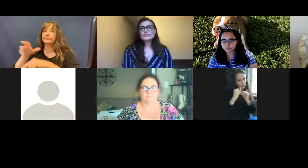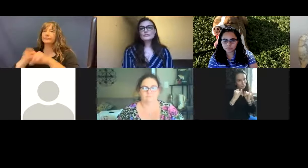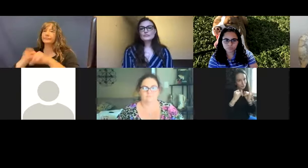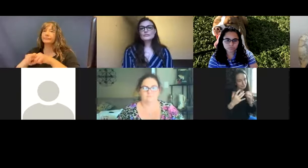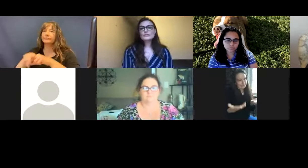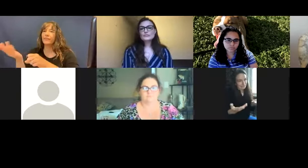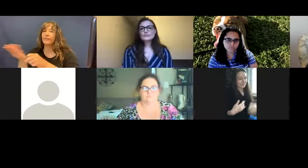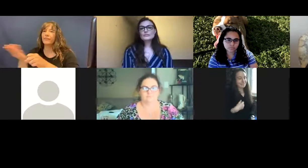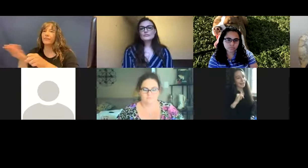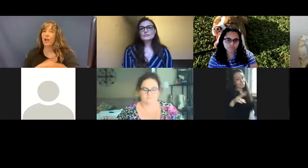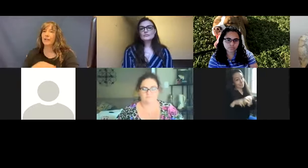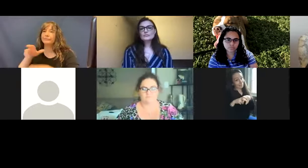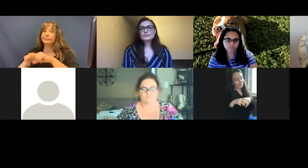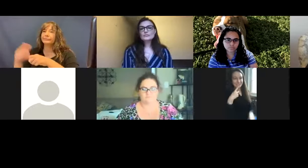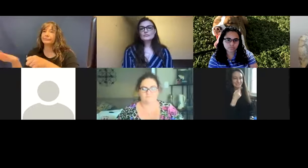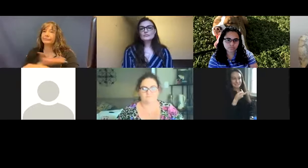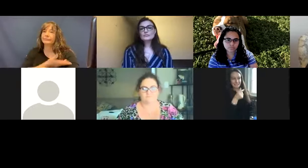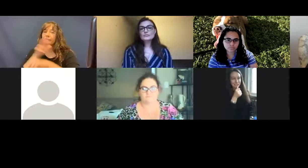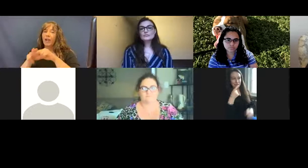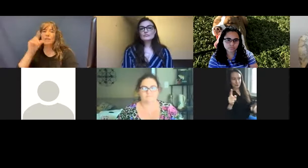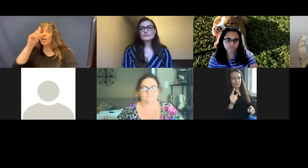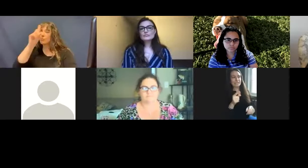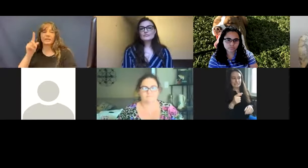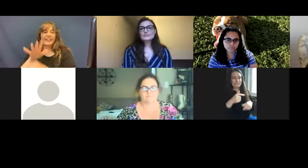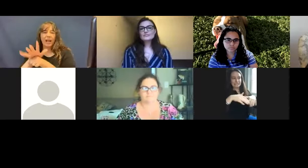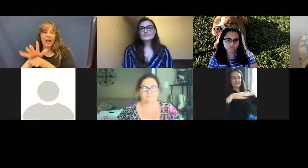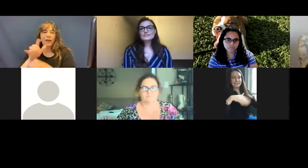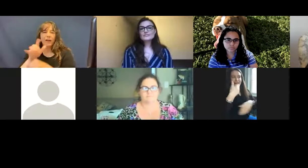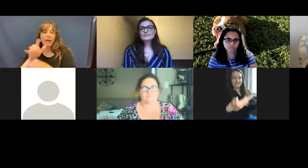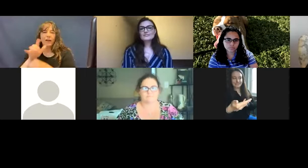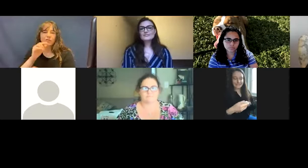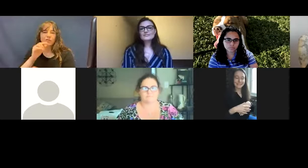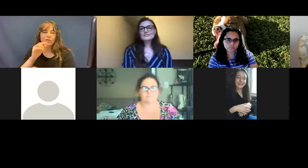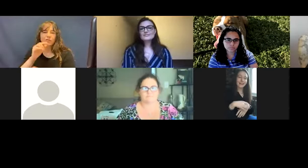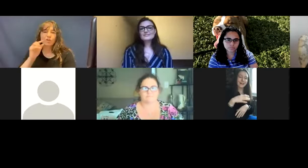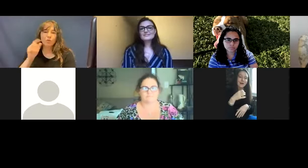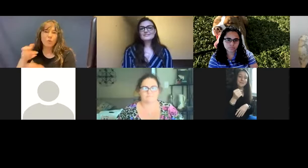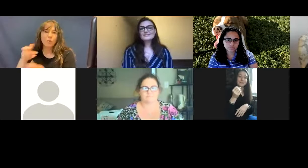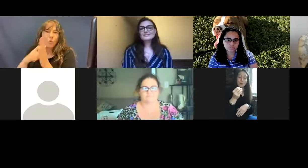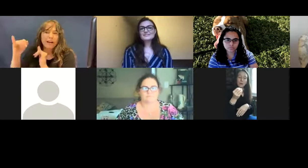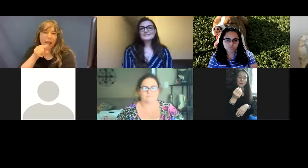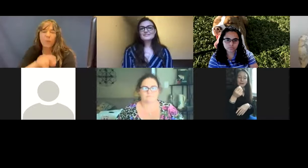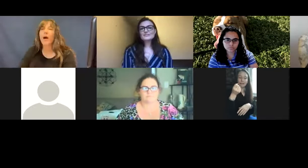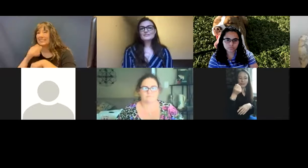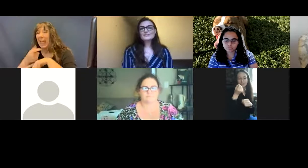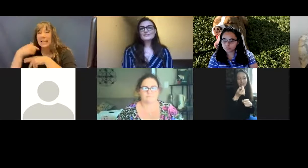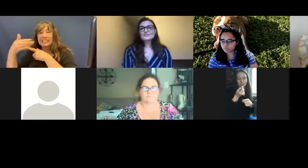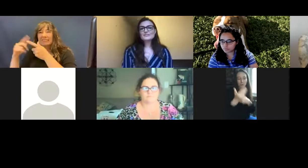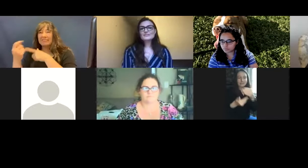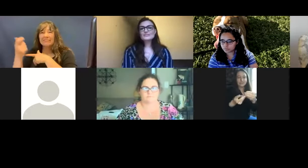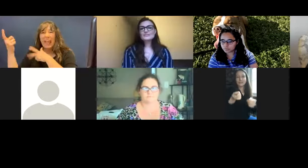an interview. I just sat there and said, not going to work. Next. So the process is a little